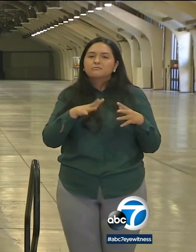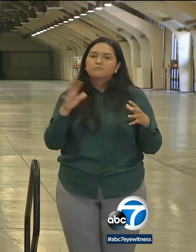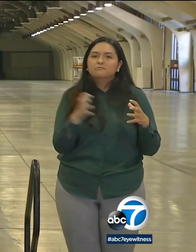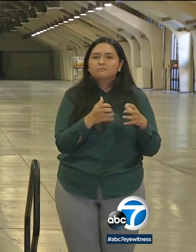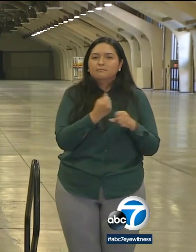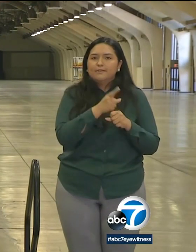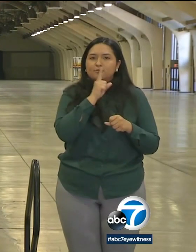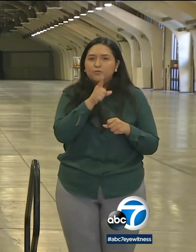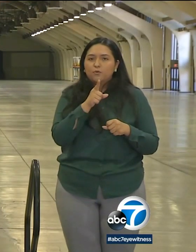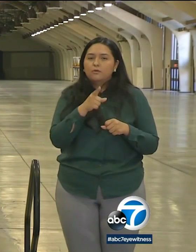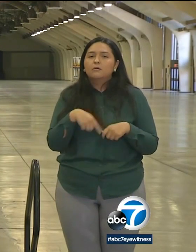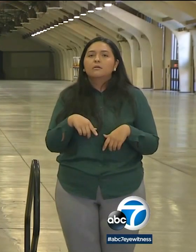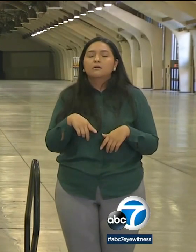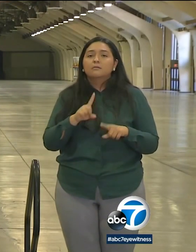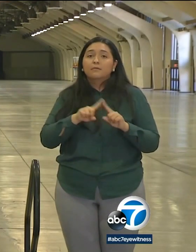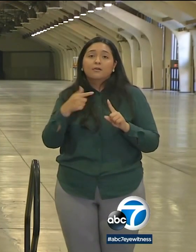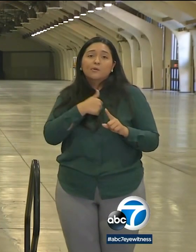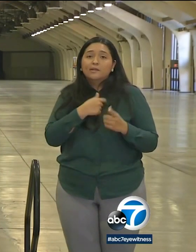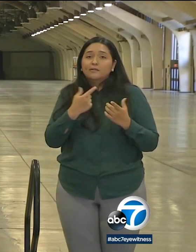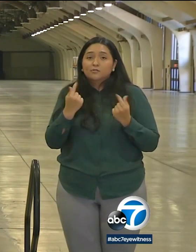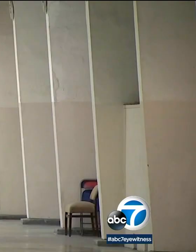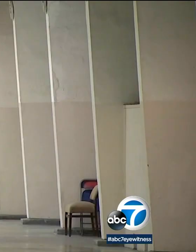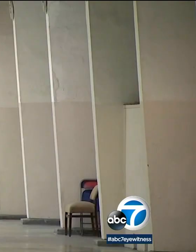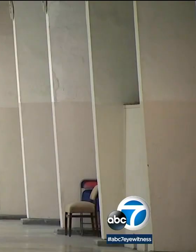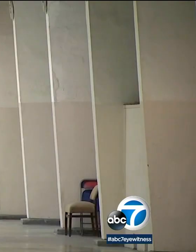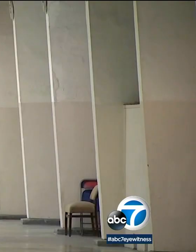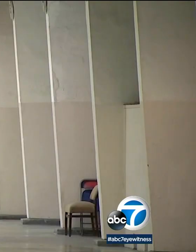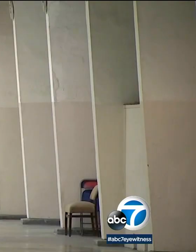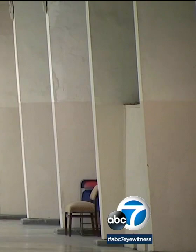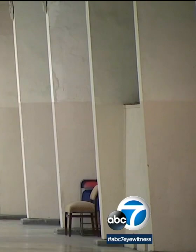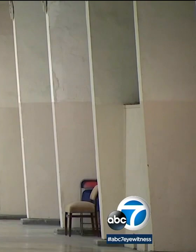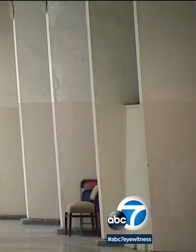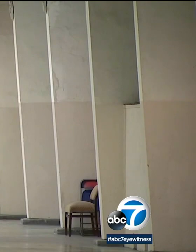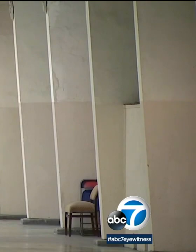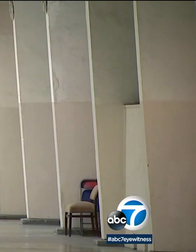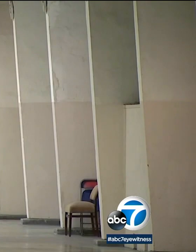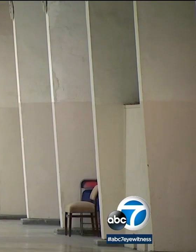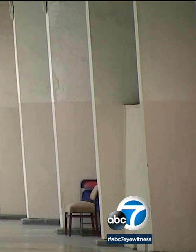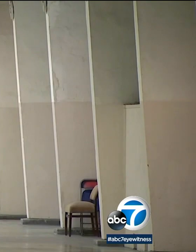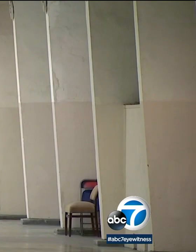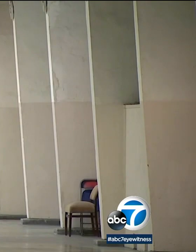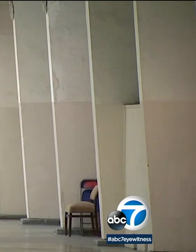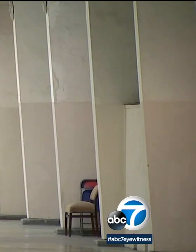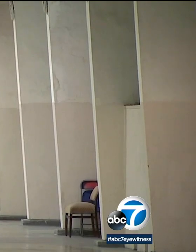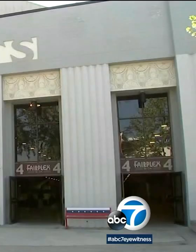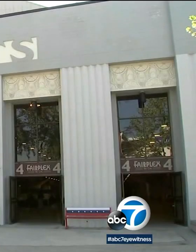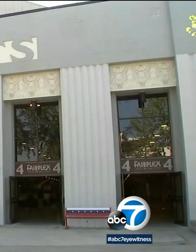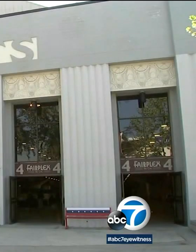THE COUNTRY. OTHER TIMES, IS A CLOSE RELATIVE, BUT THESE PEOPLE